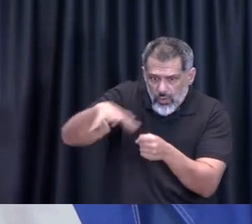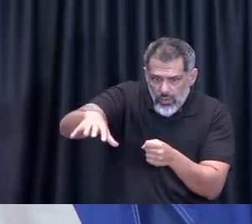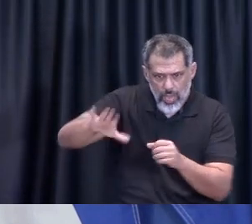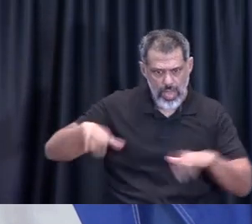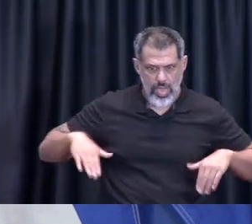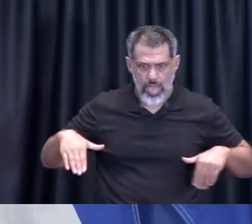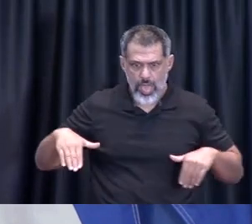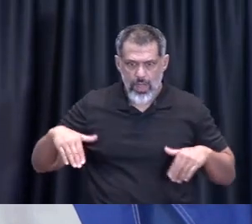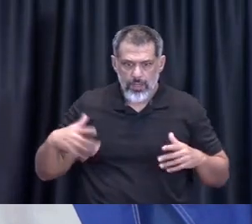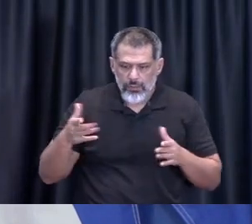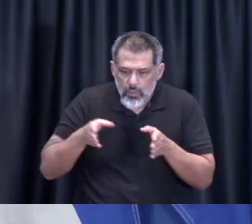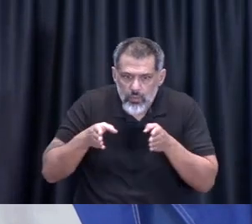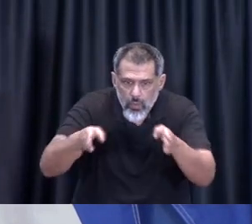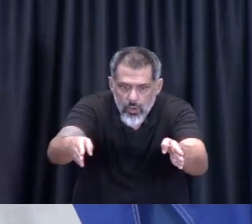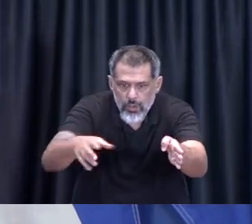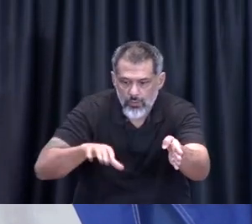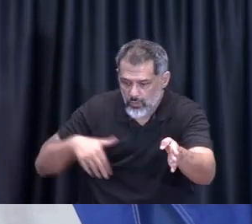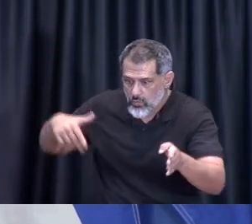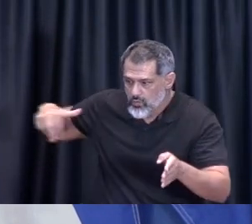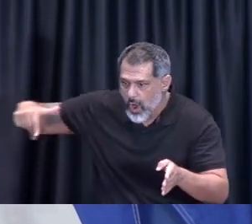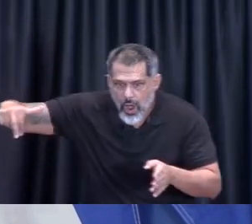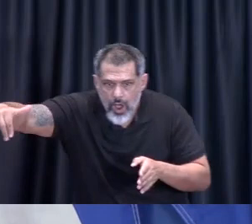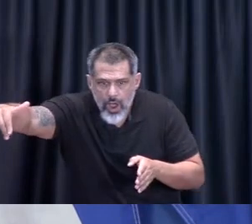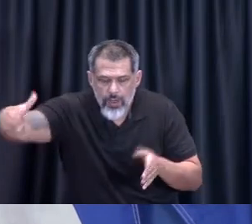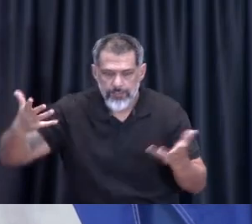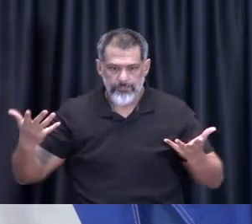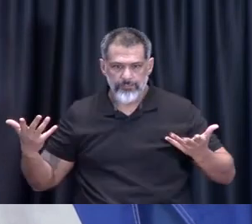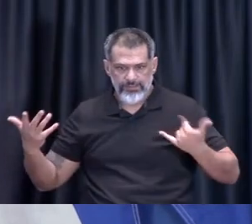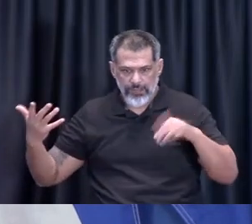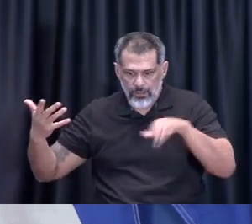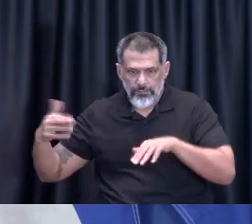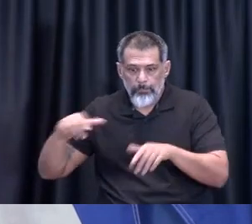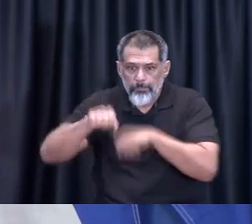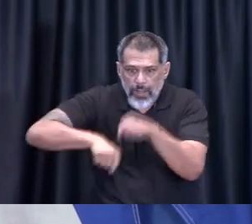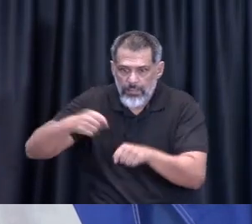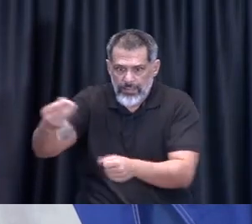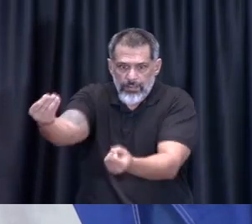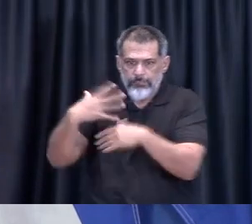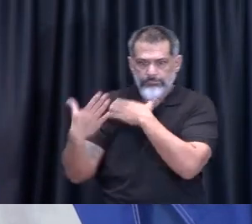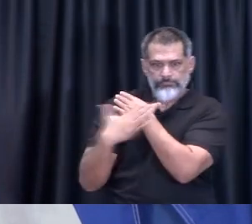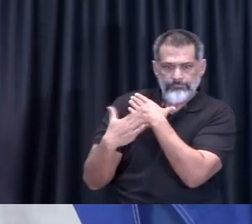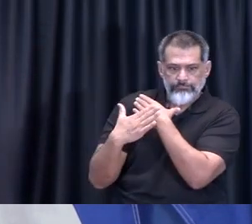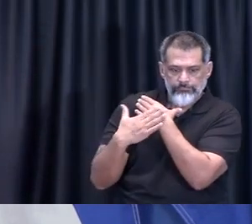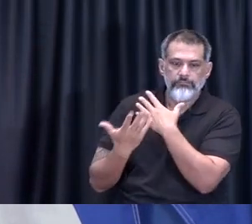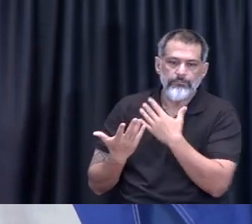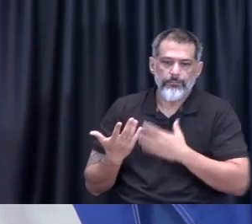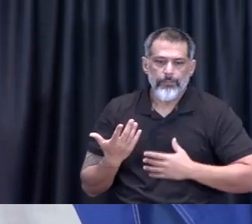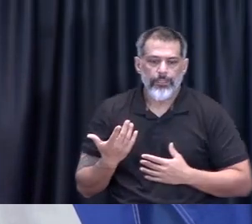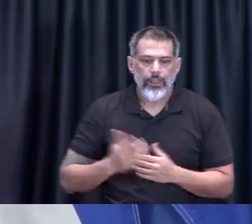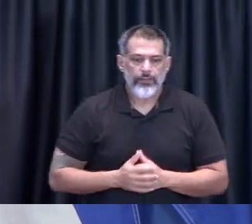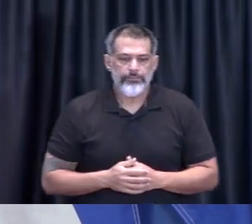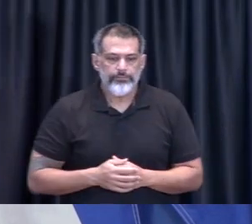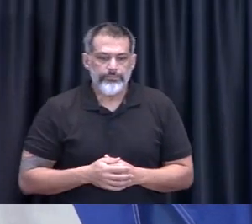whether it is a school zone or a bike lane. And let us know. We're accumulating, obviously, because of the people who have been kind enough